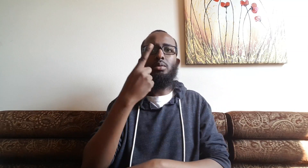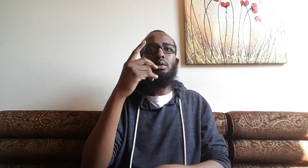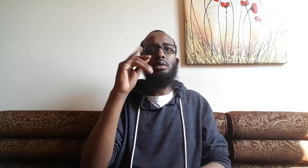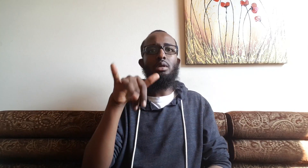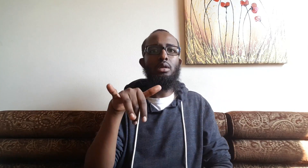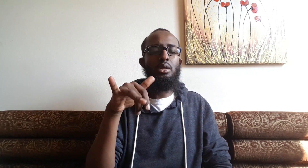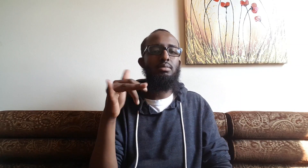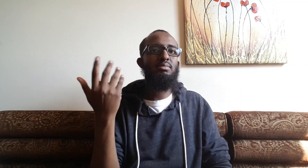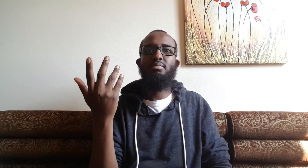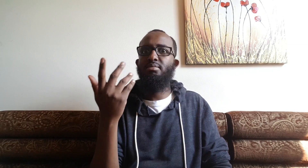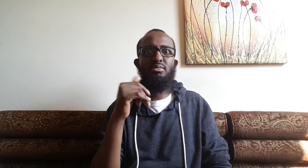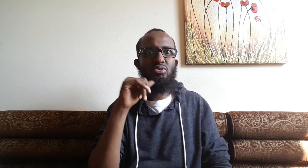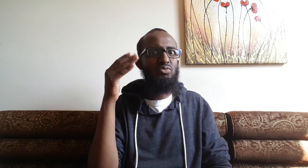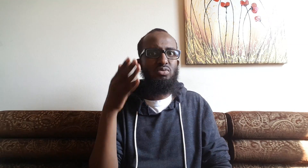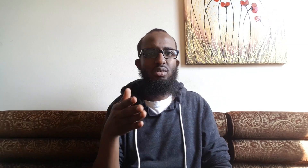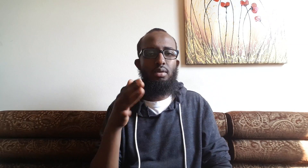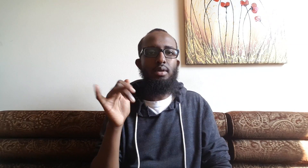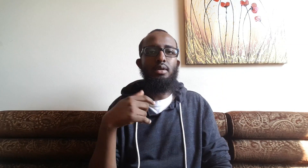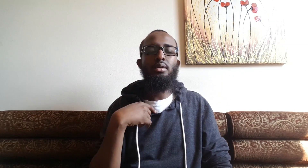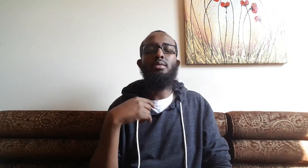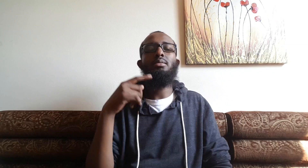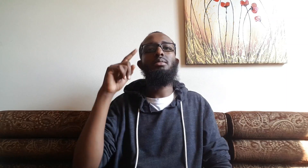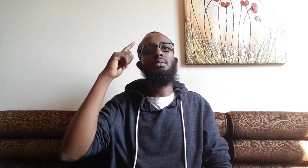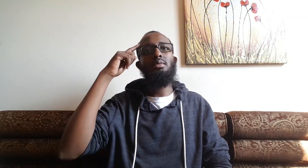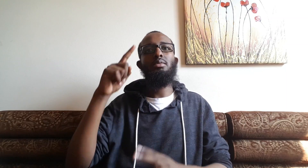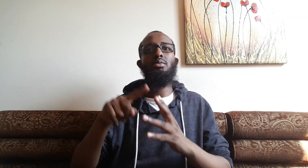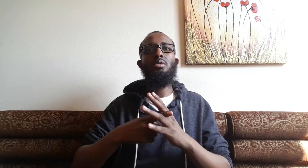But that day, he was not there and his seat was empty.